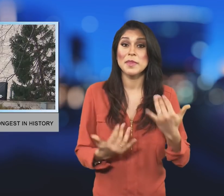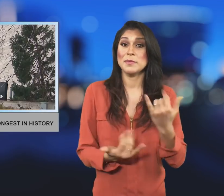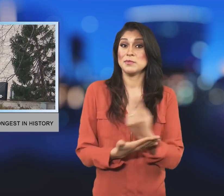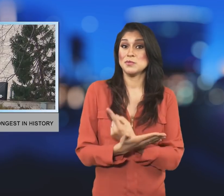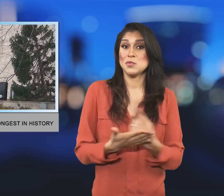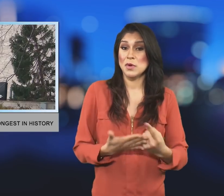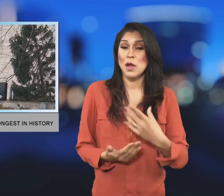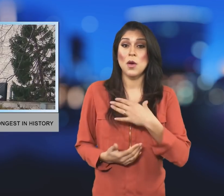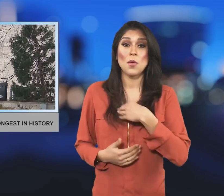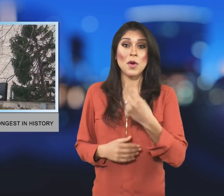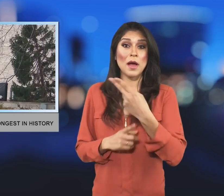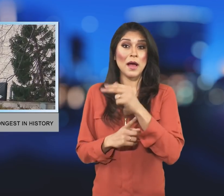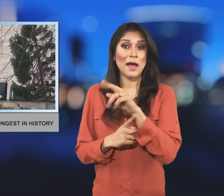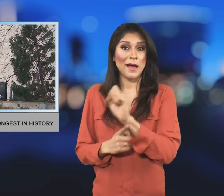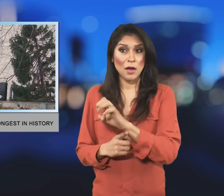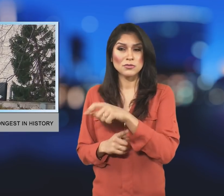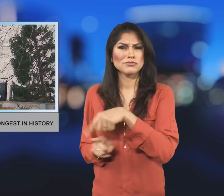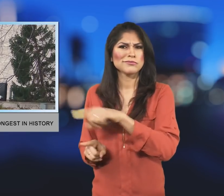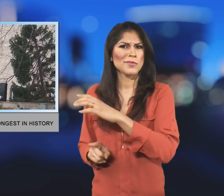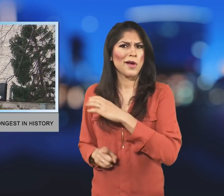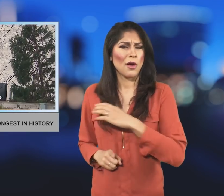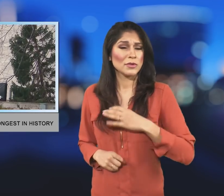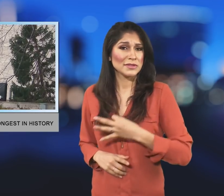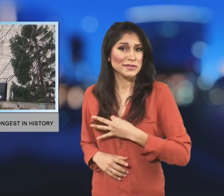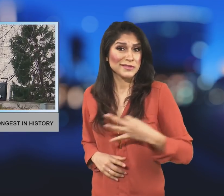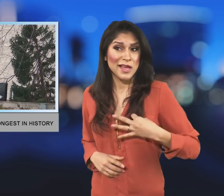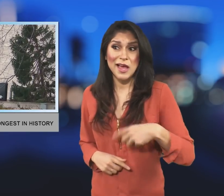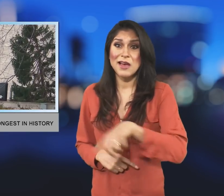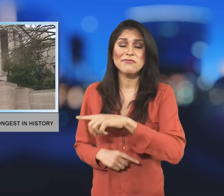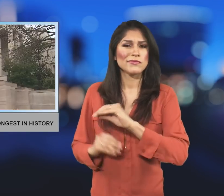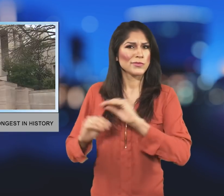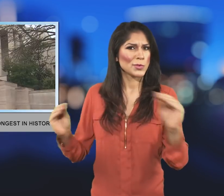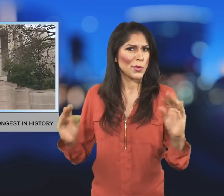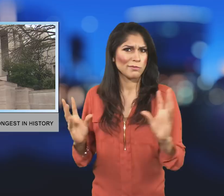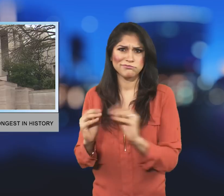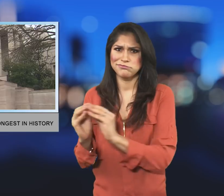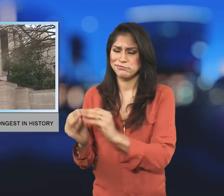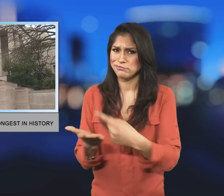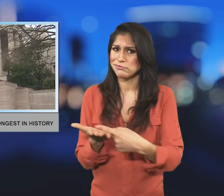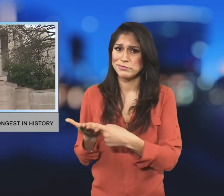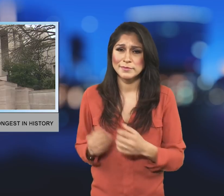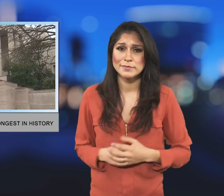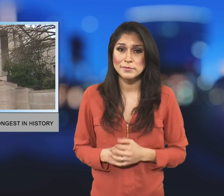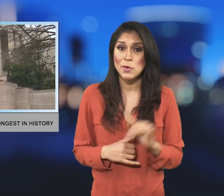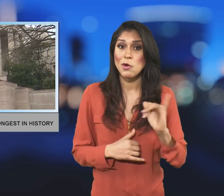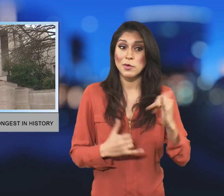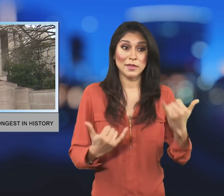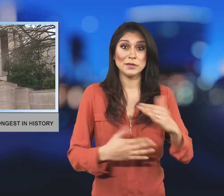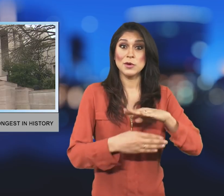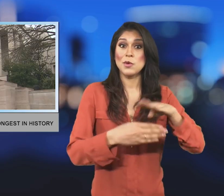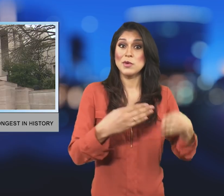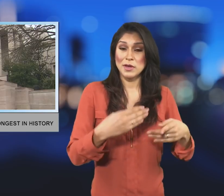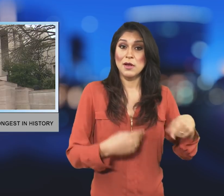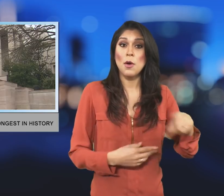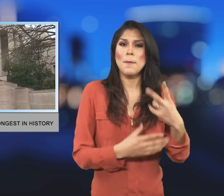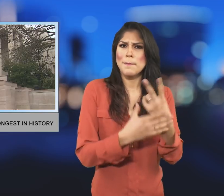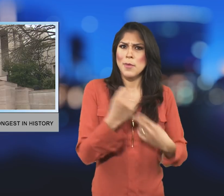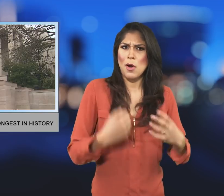No meetings between the White House and Congressional staff are expected this week and both